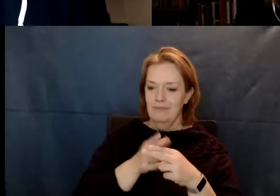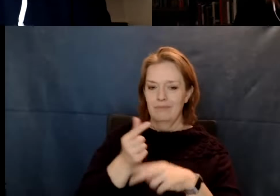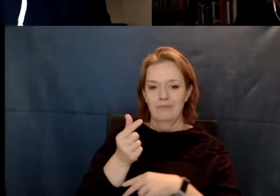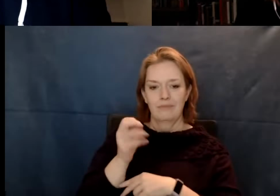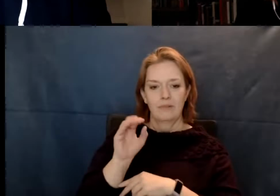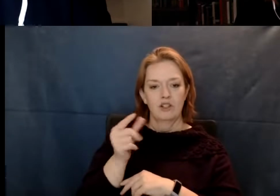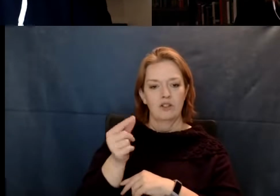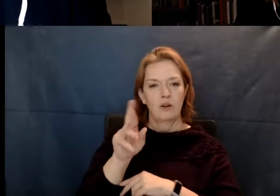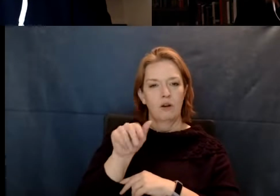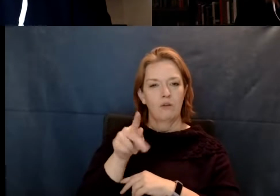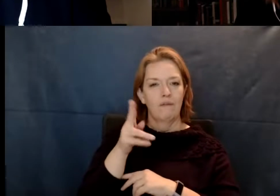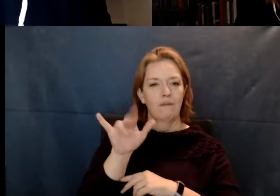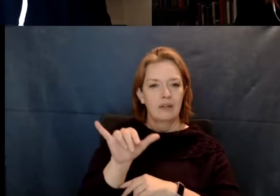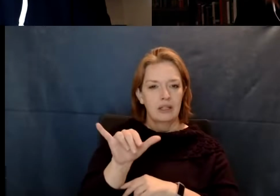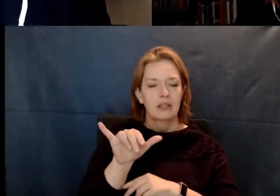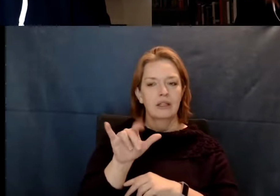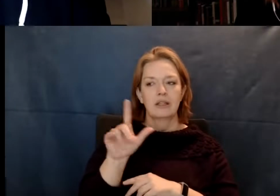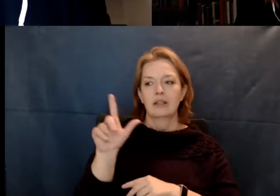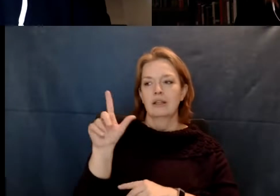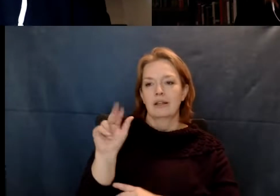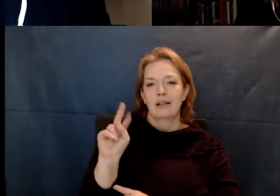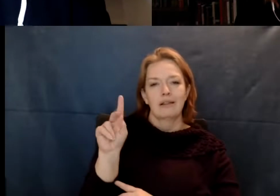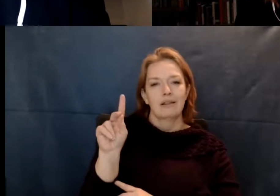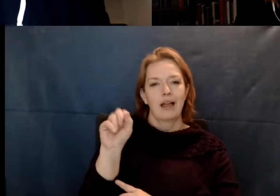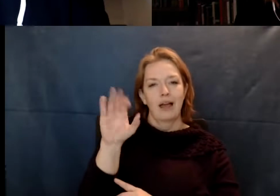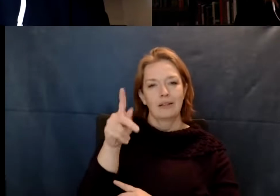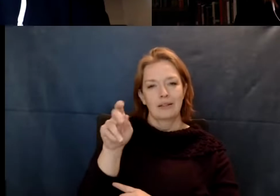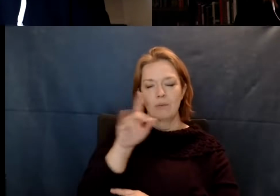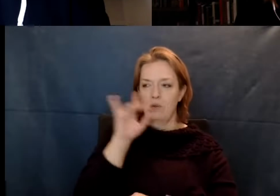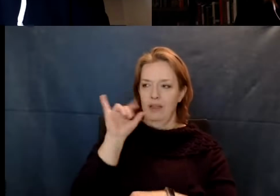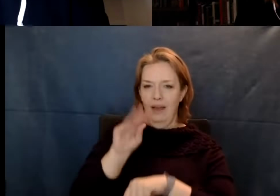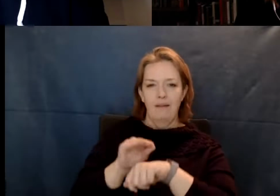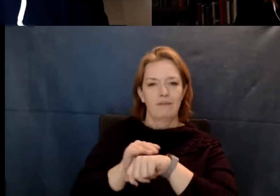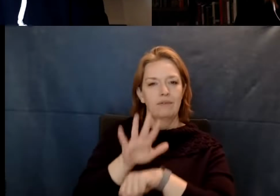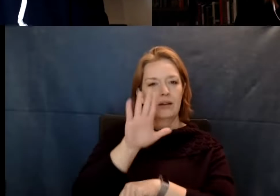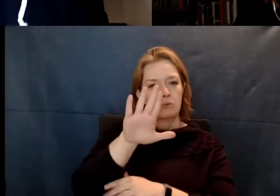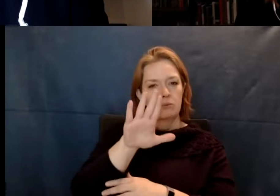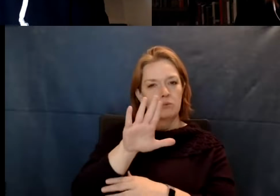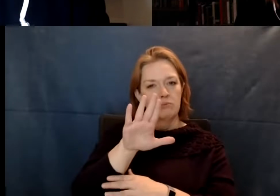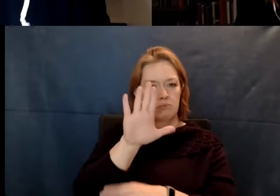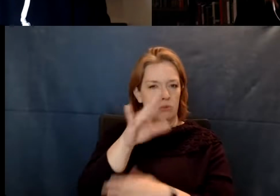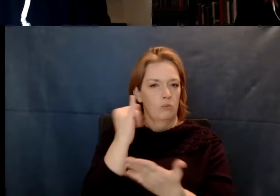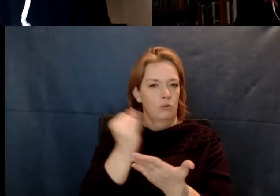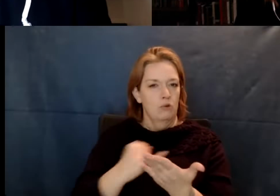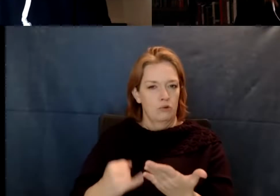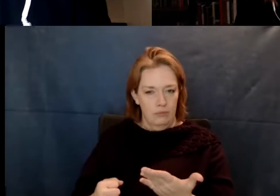in different places really informing the work that you're doing, and you've talked about